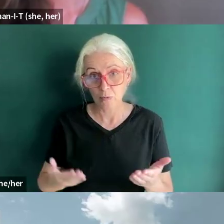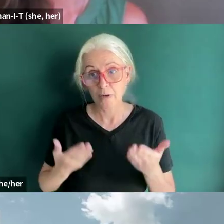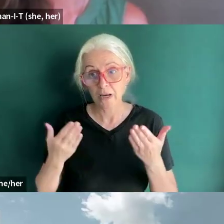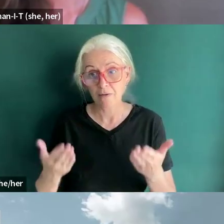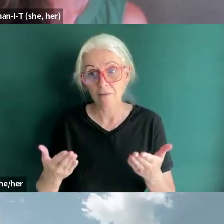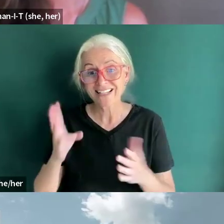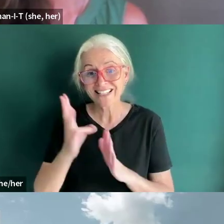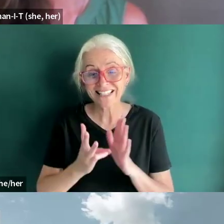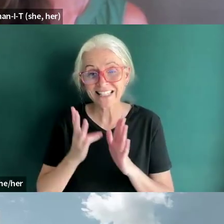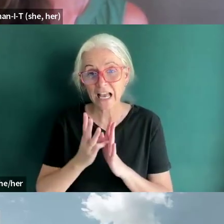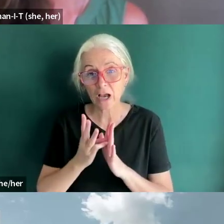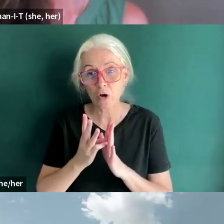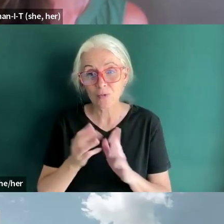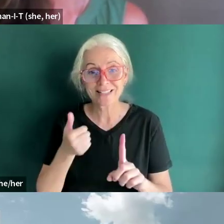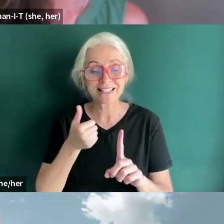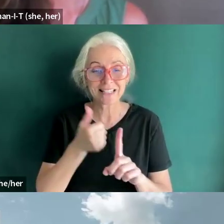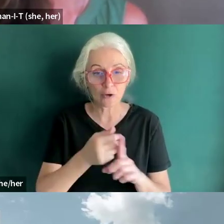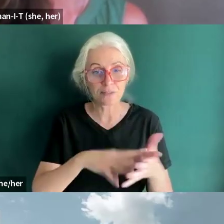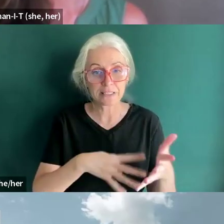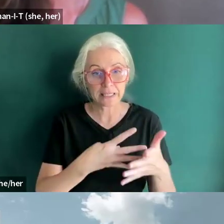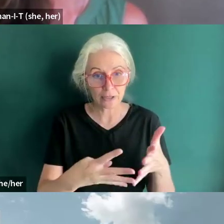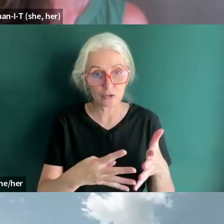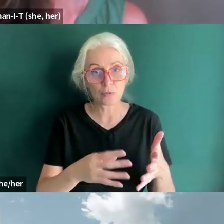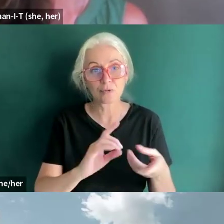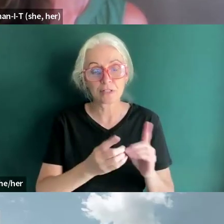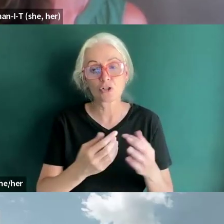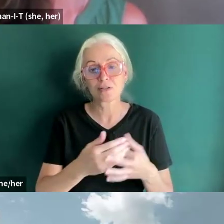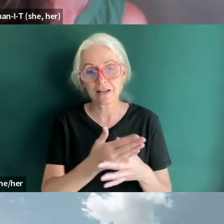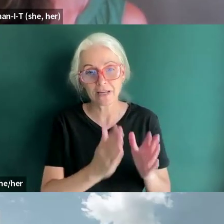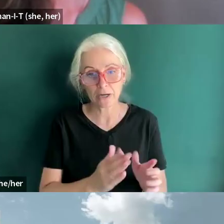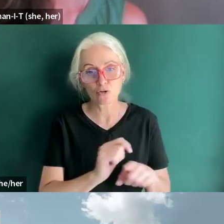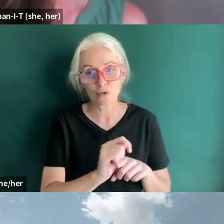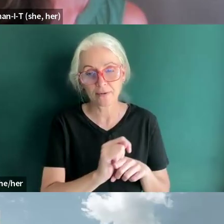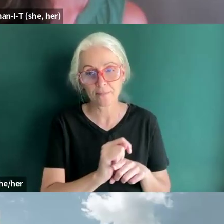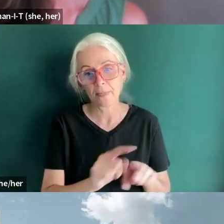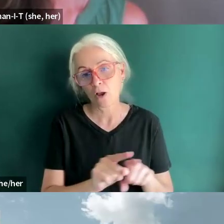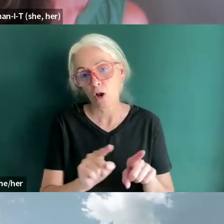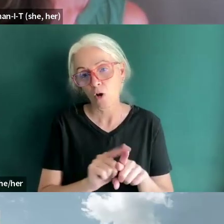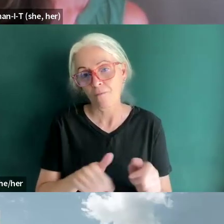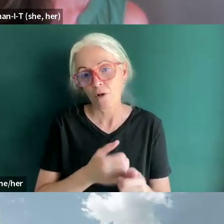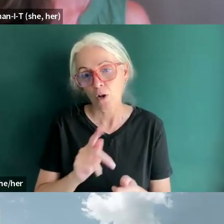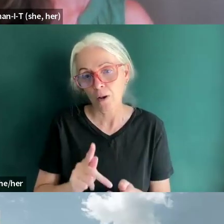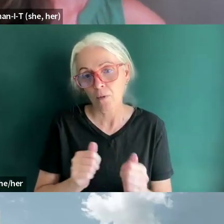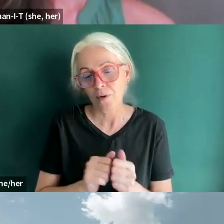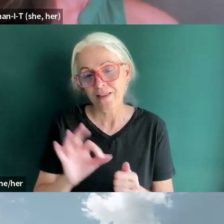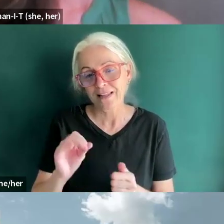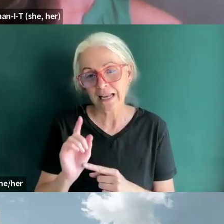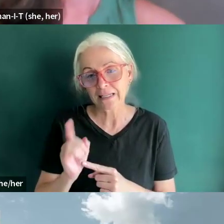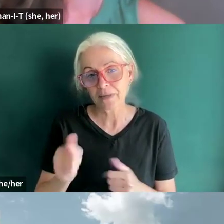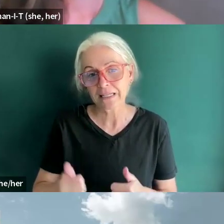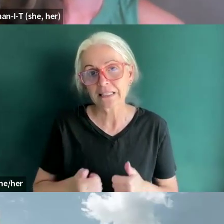6-hour self-paced digital navigator training also followed up by a 90-minute live debrief session